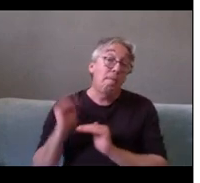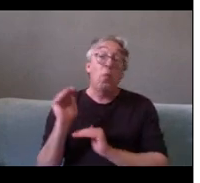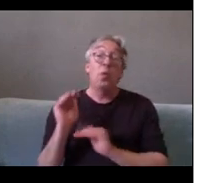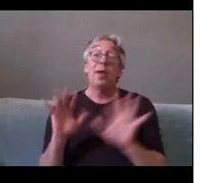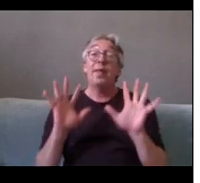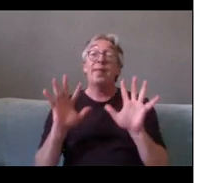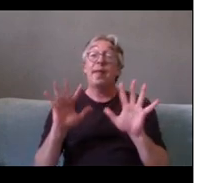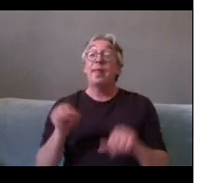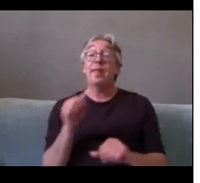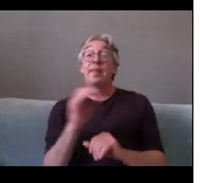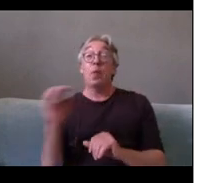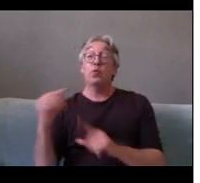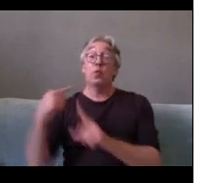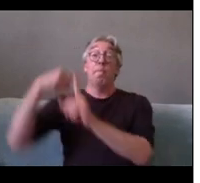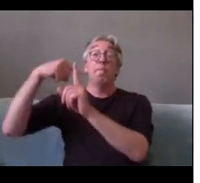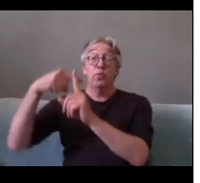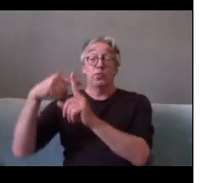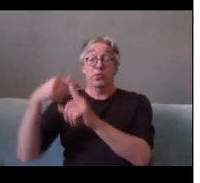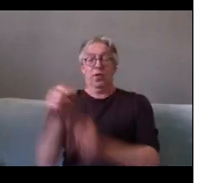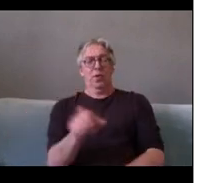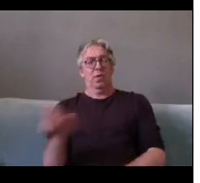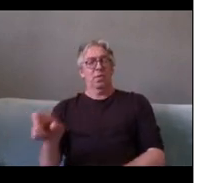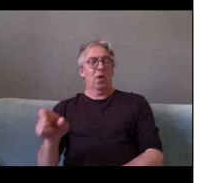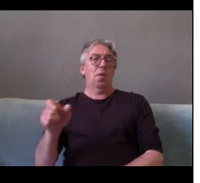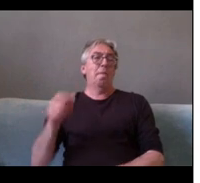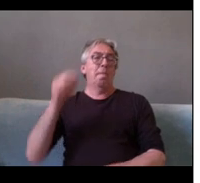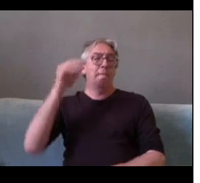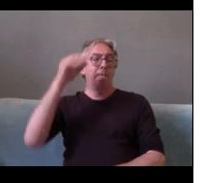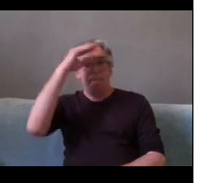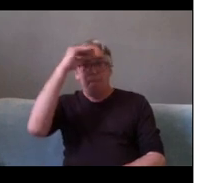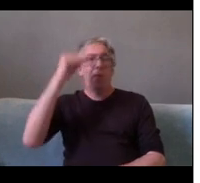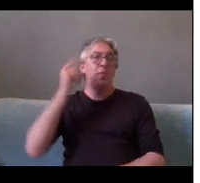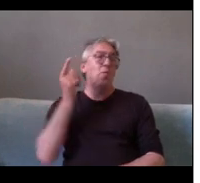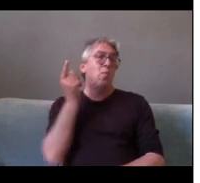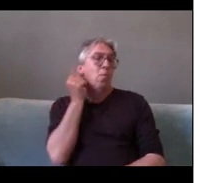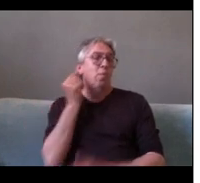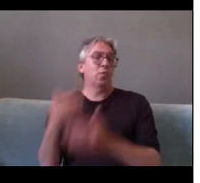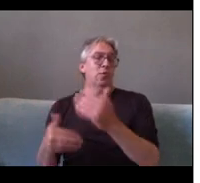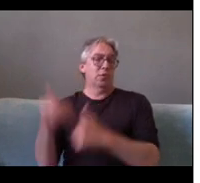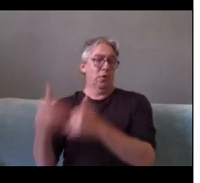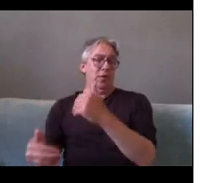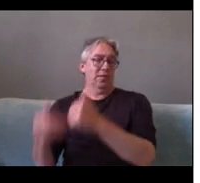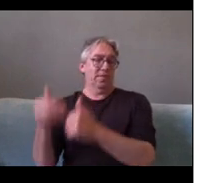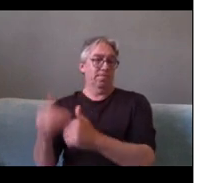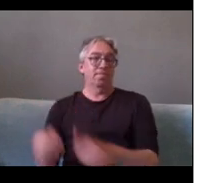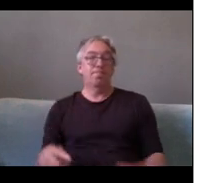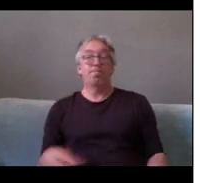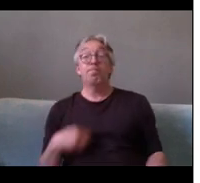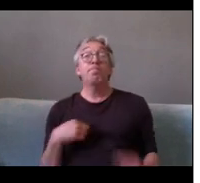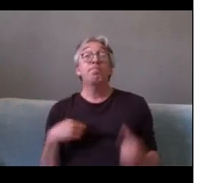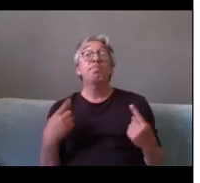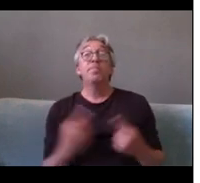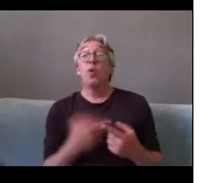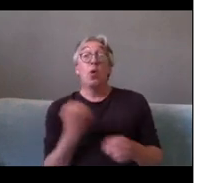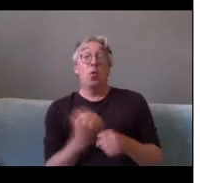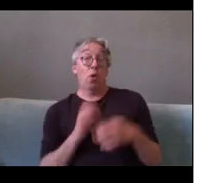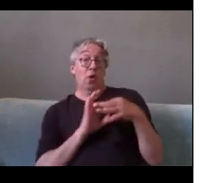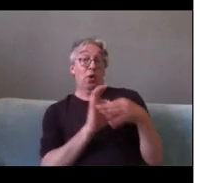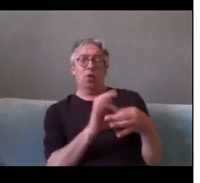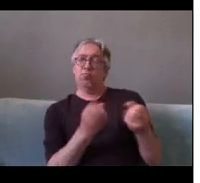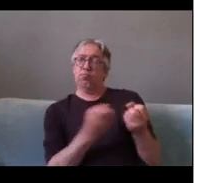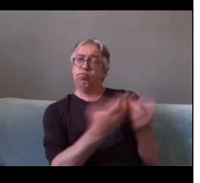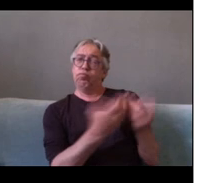engaging with some companies to create inclusive employment opportunities.